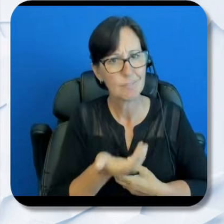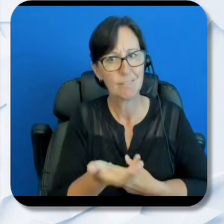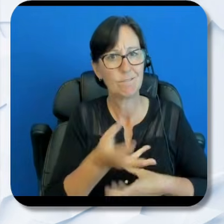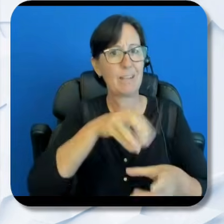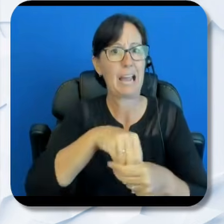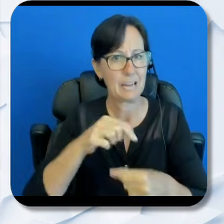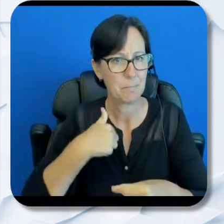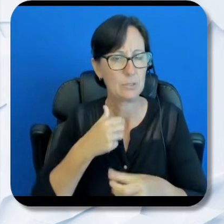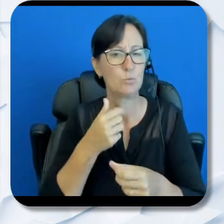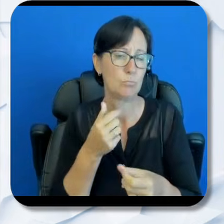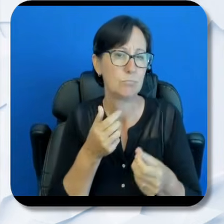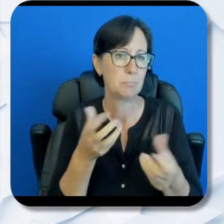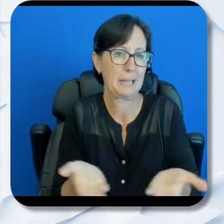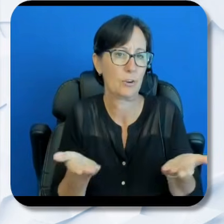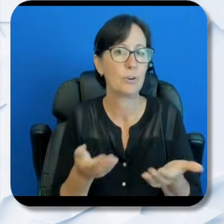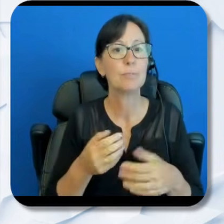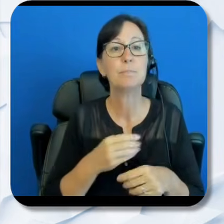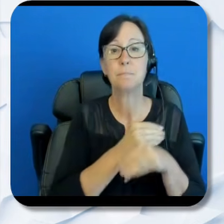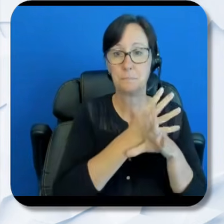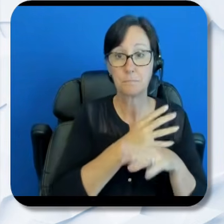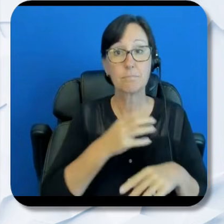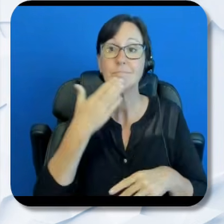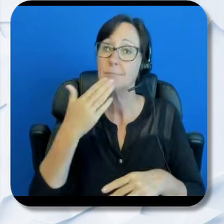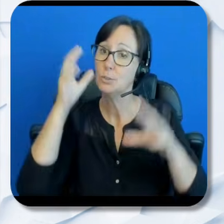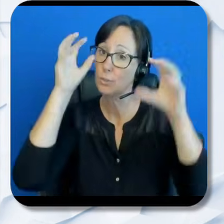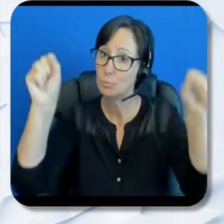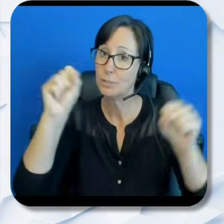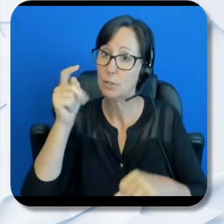I want to thank State Superintendent Tony Thurmond, the California Department of